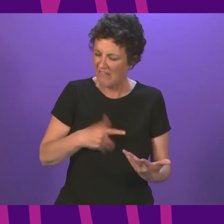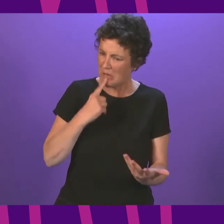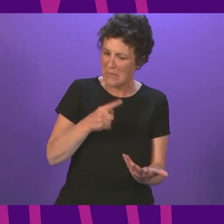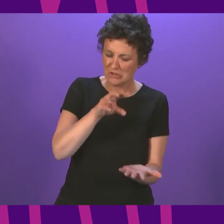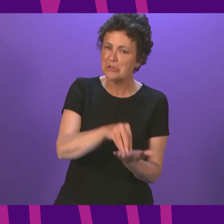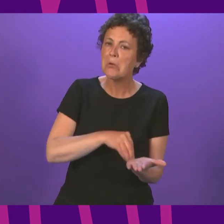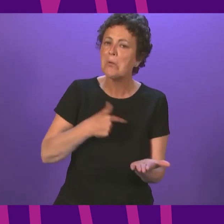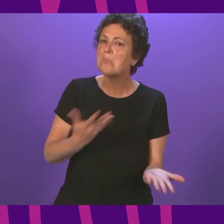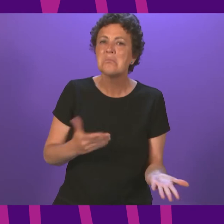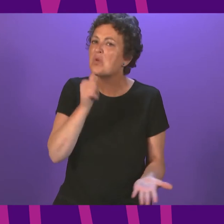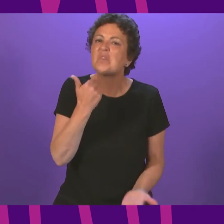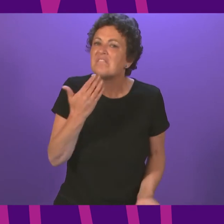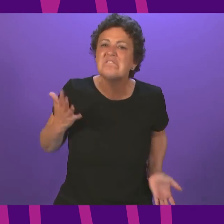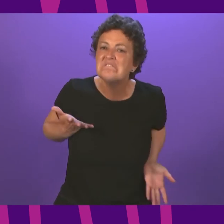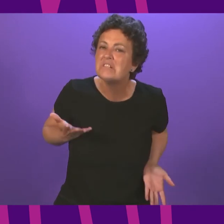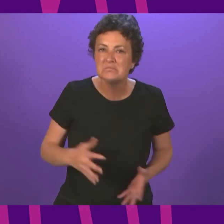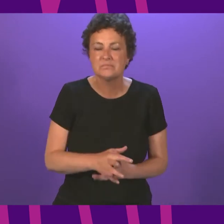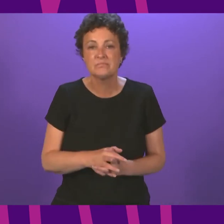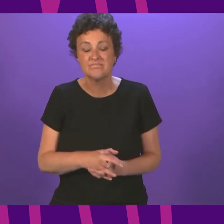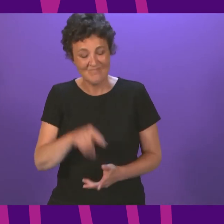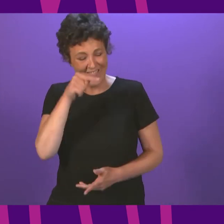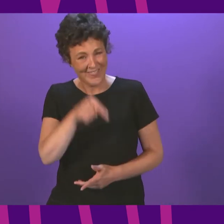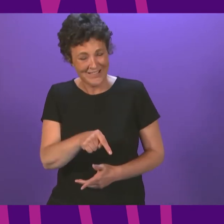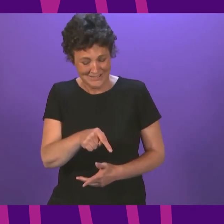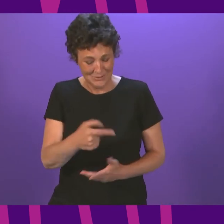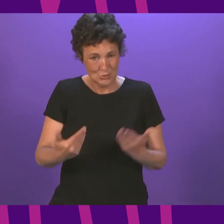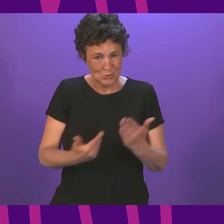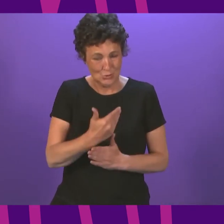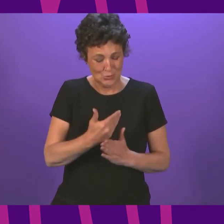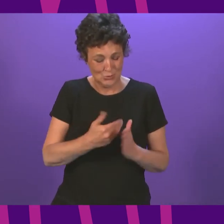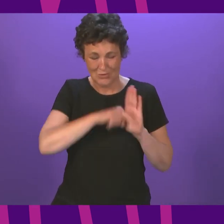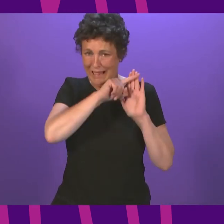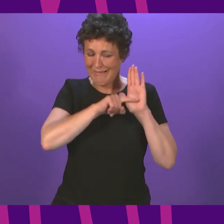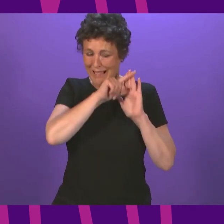The way in which the proposed legislation has been brought forward in the past week,